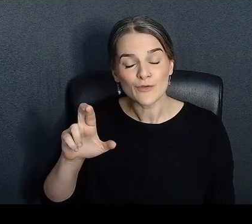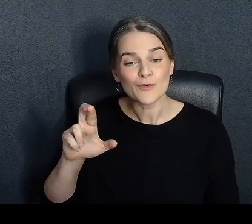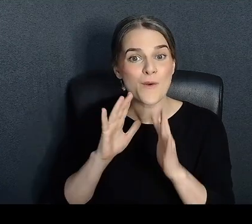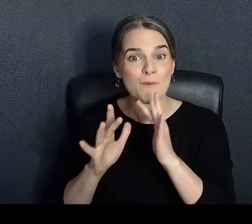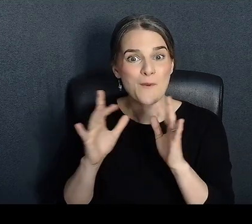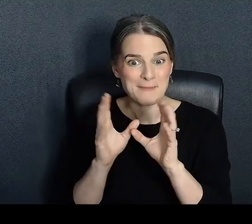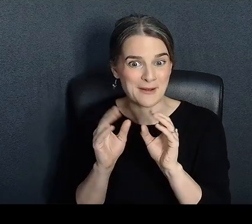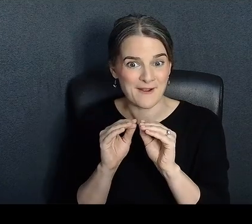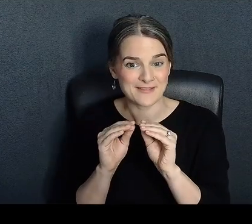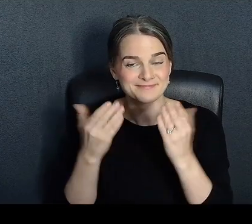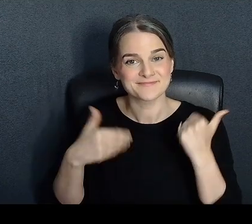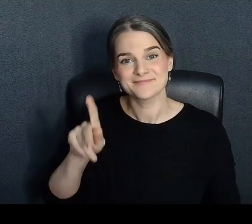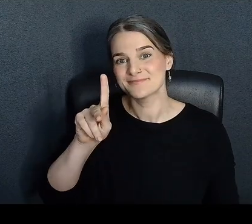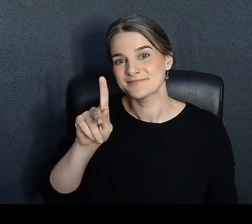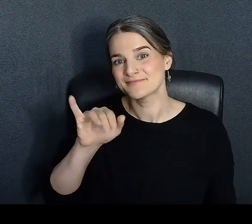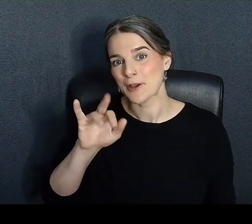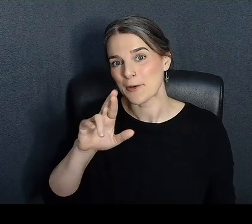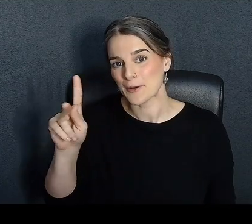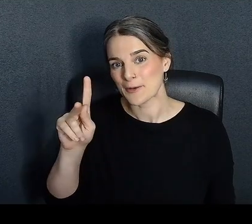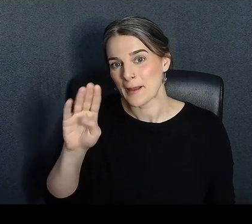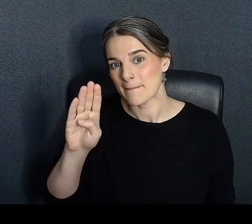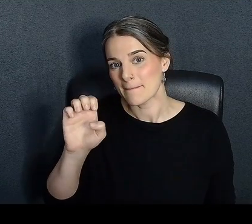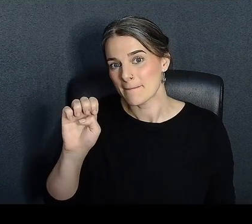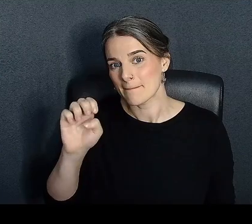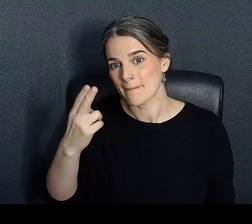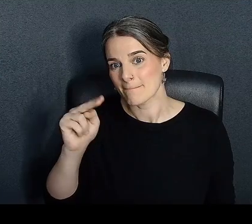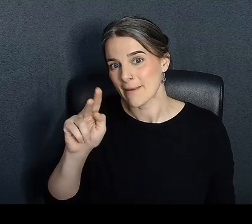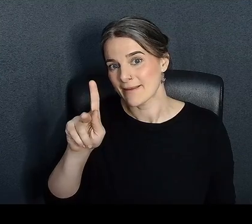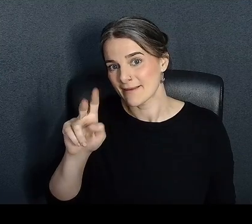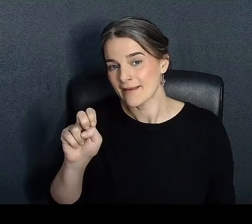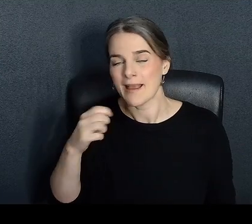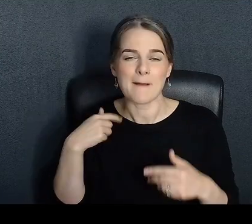My name is Kirk Behnke and I will be your moderator for today's session.